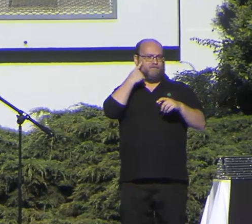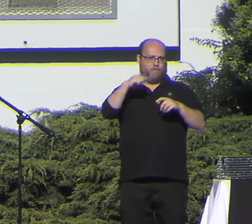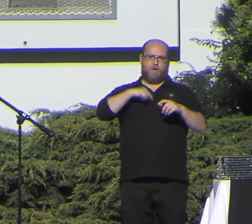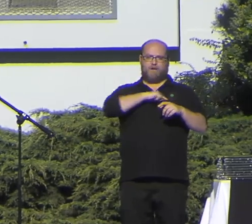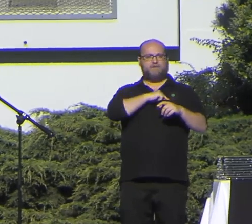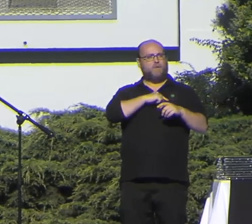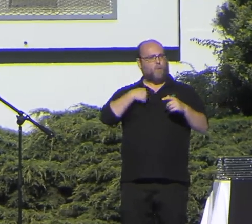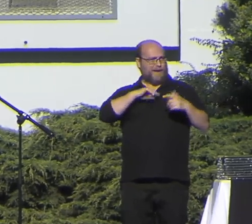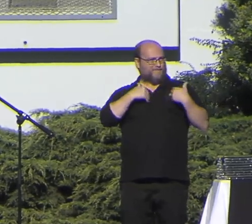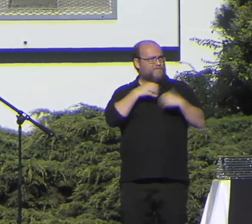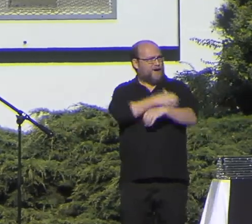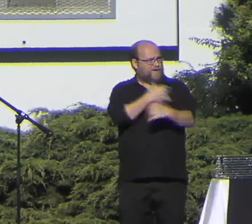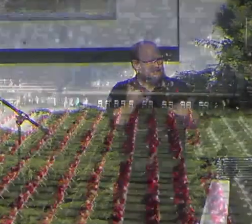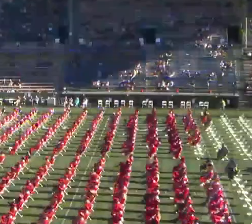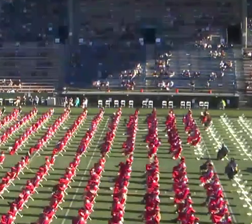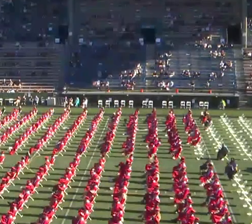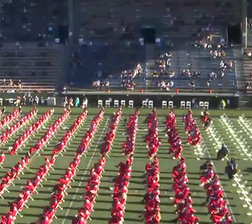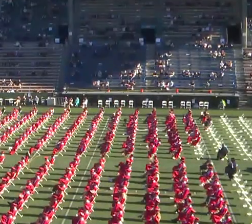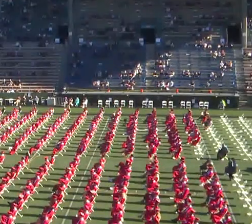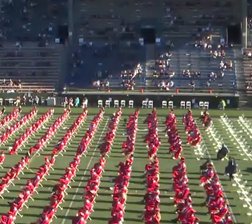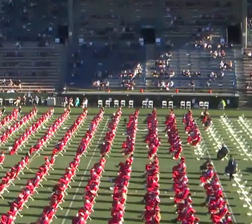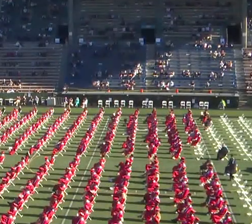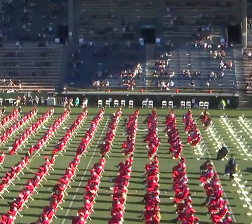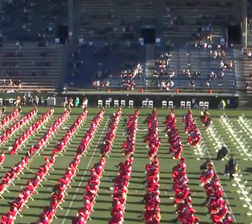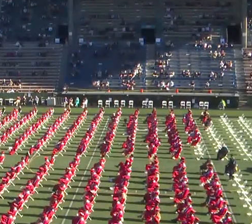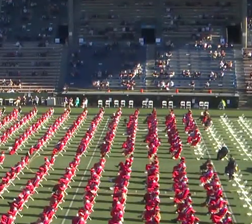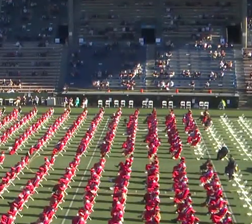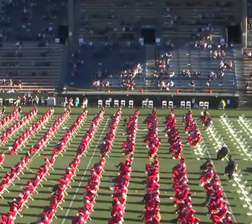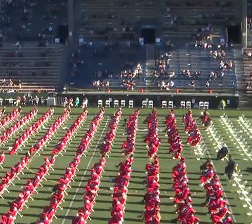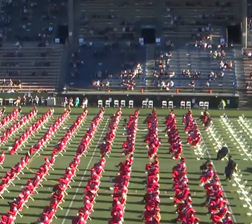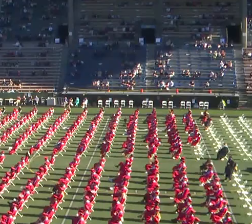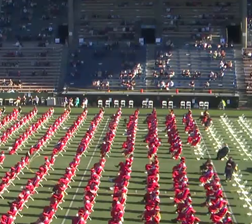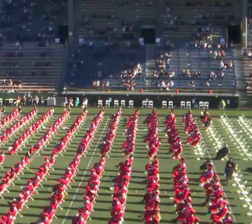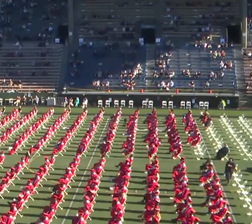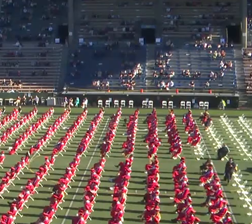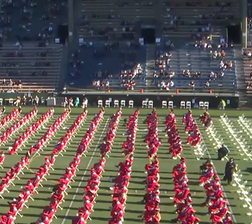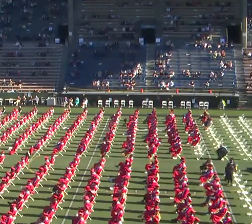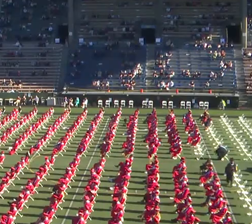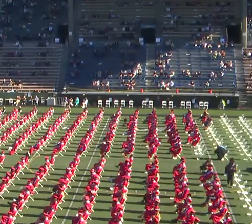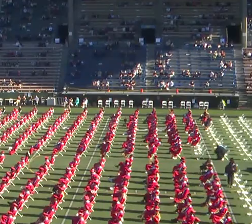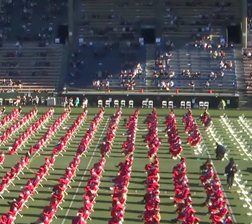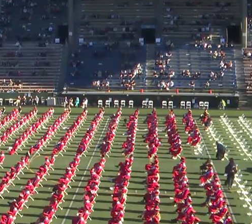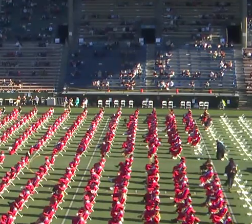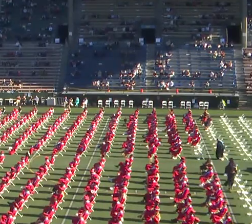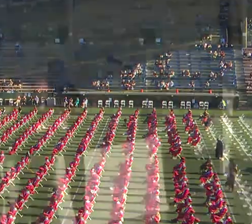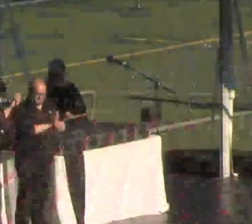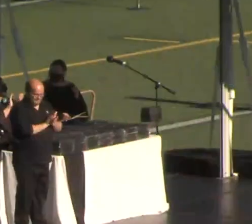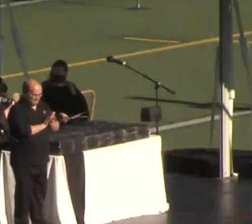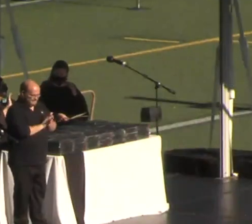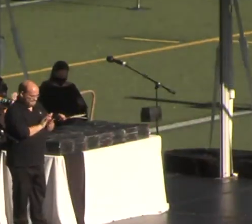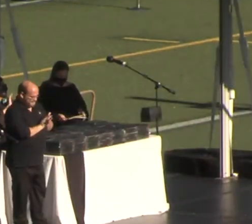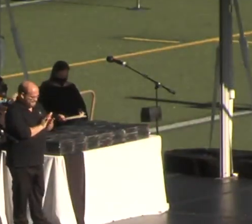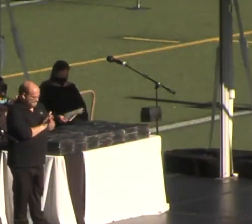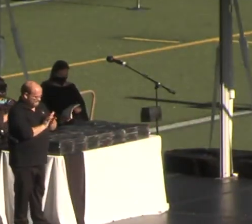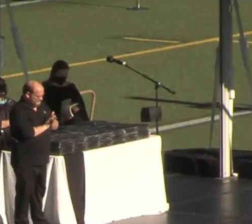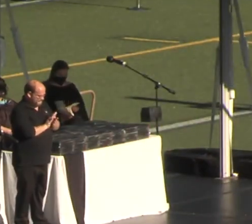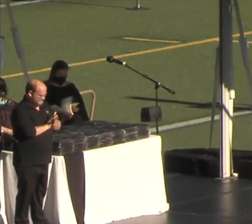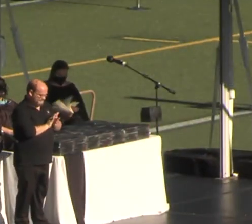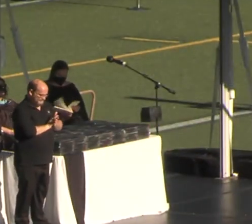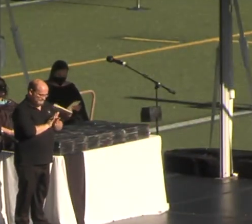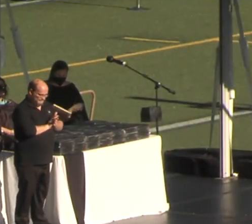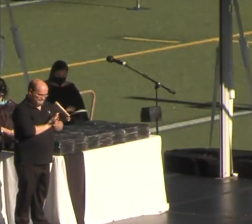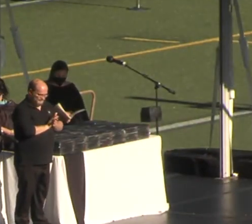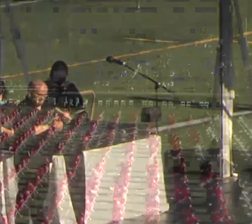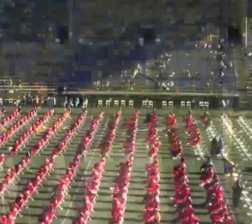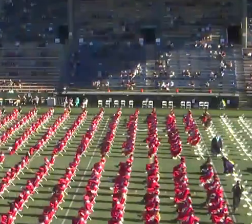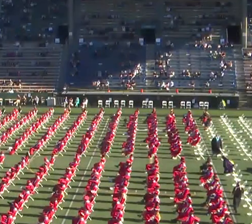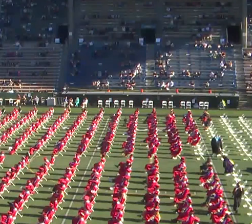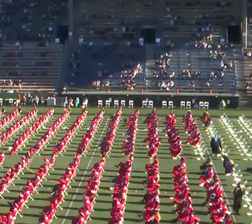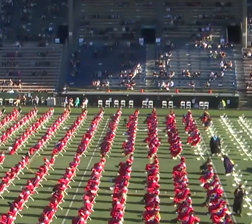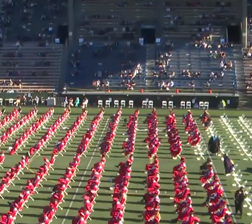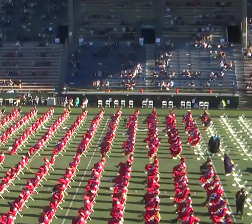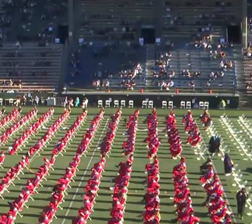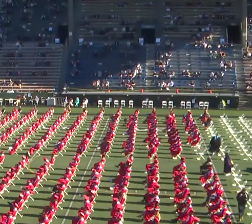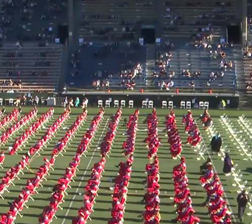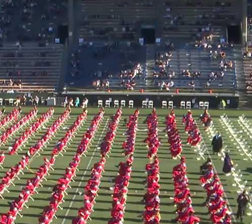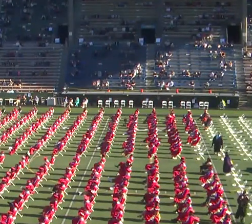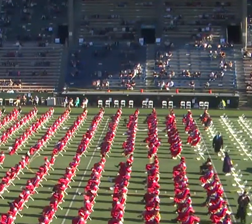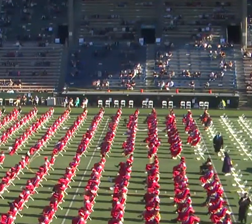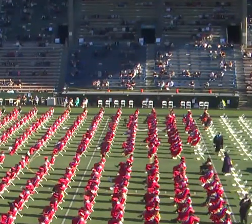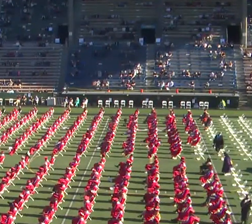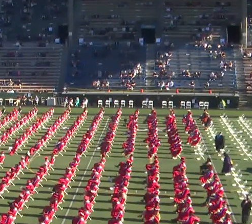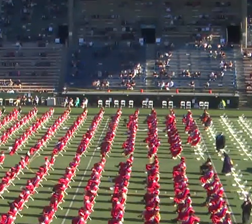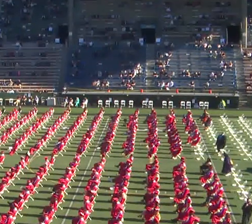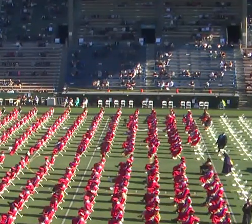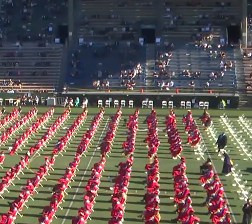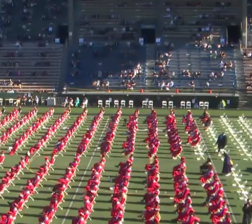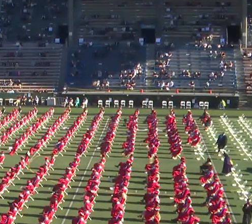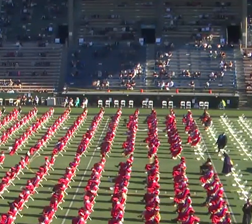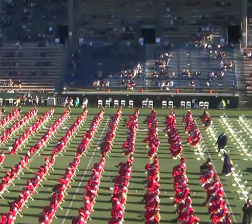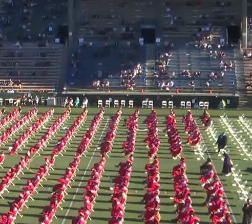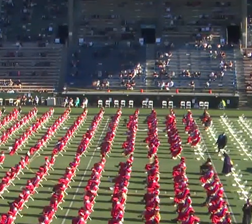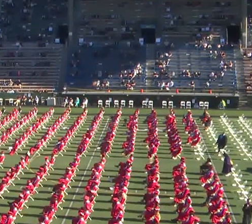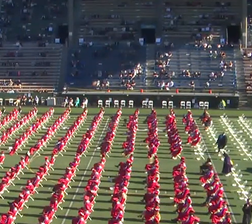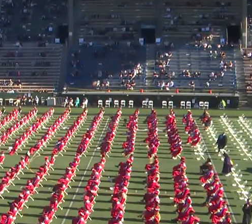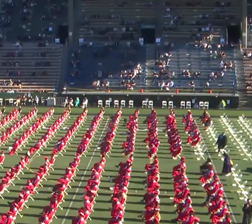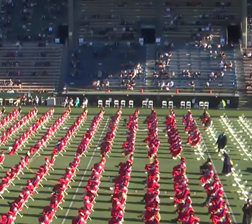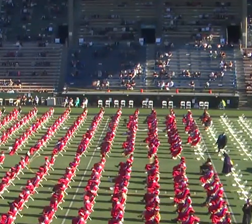Thank you thank you Isabella.